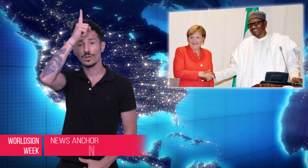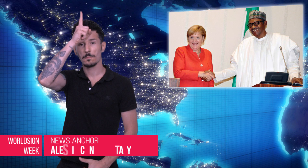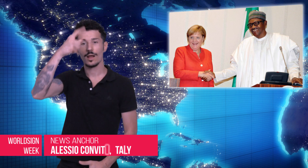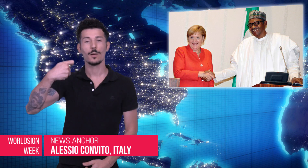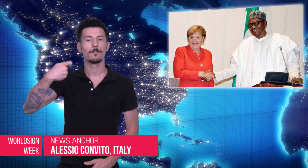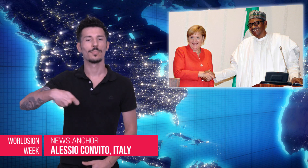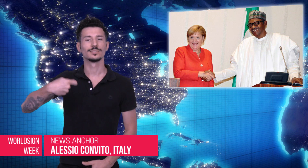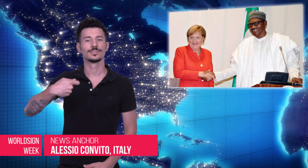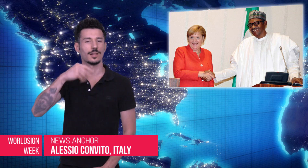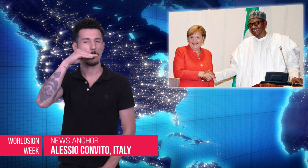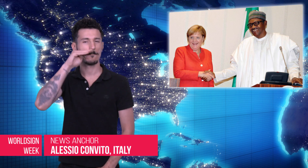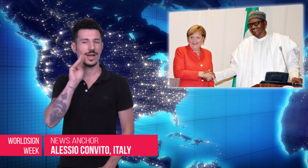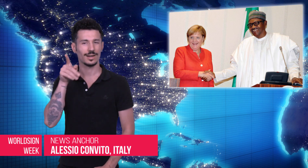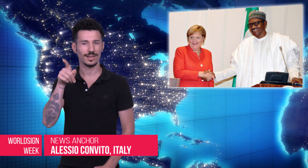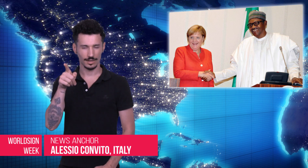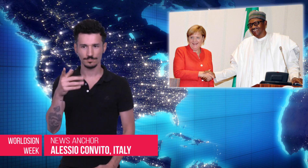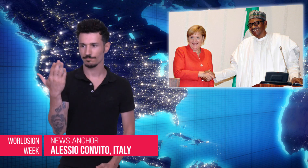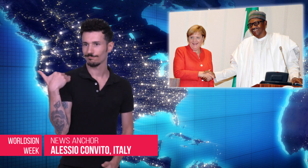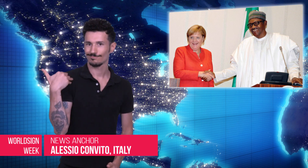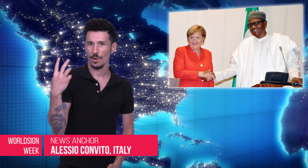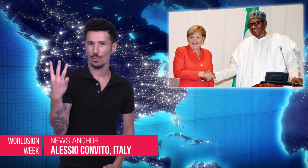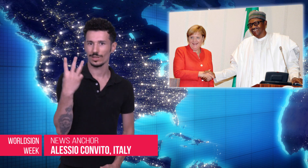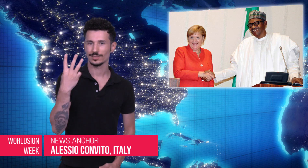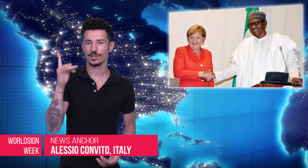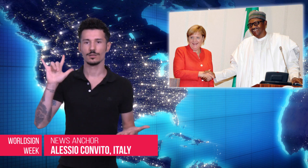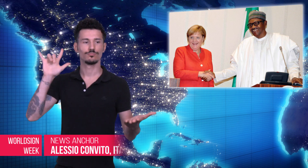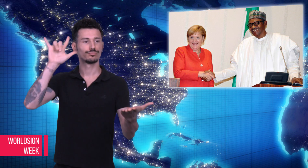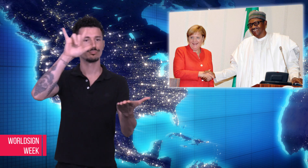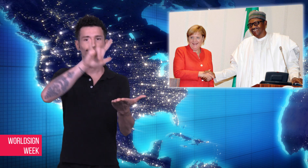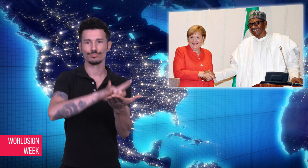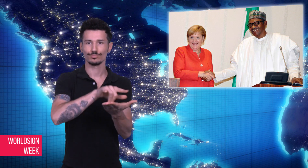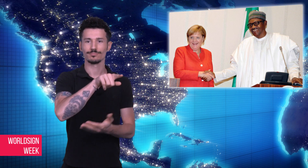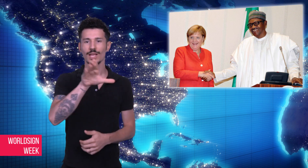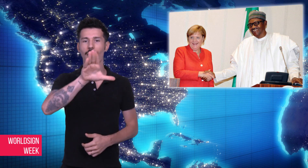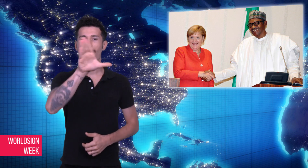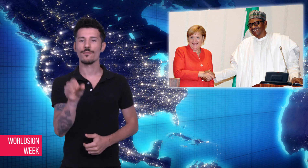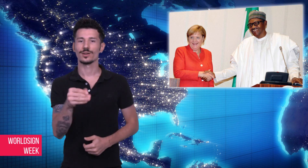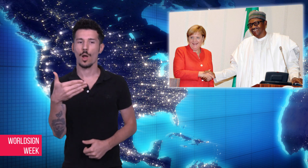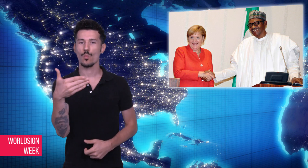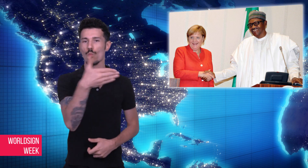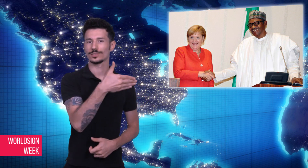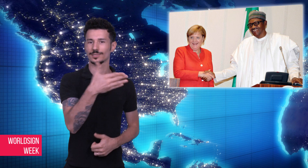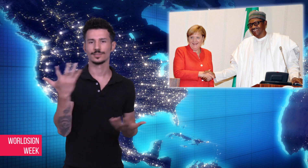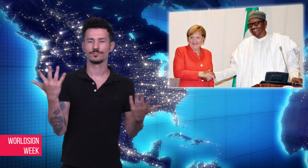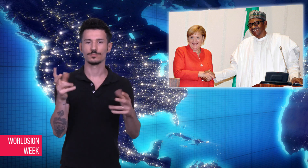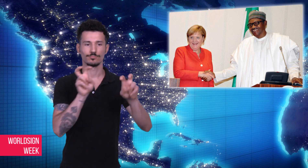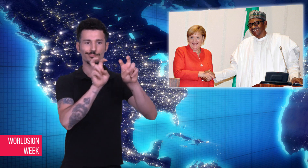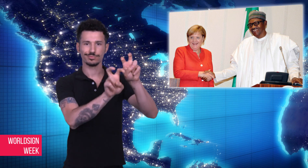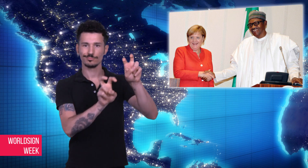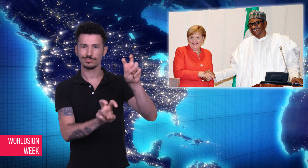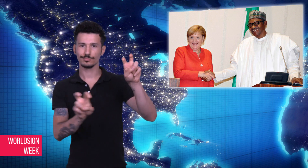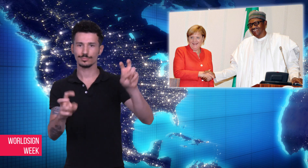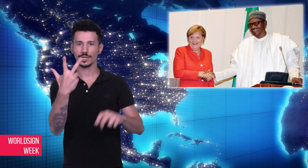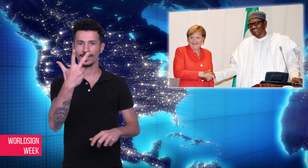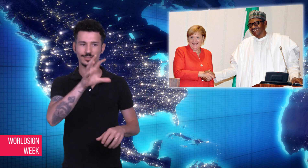Alessio: German Chancellor Angela Merkel arrived in western Africa last